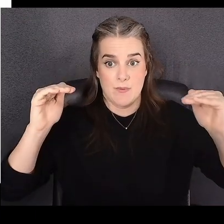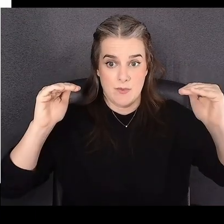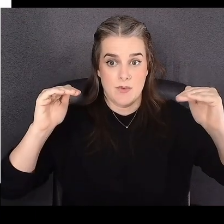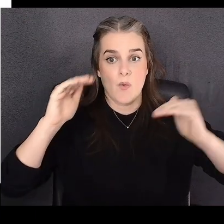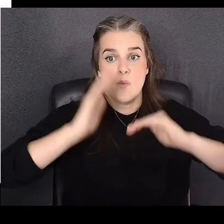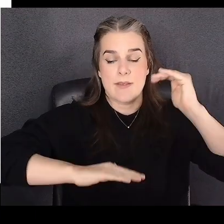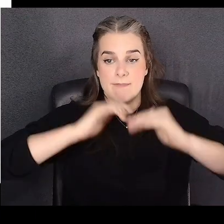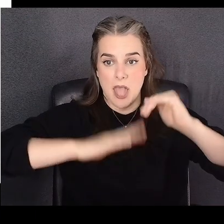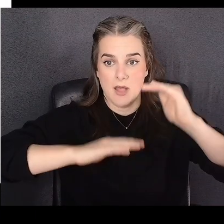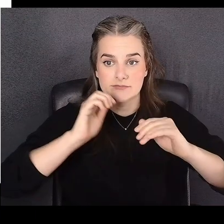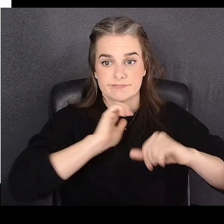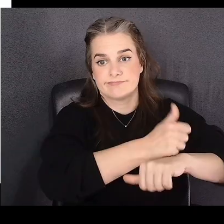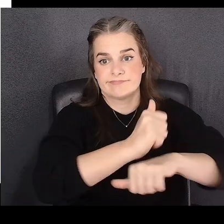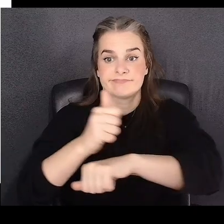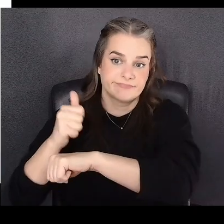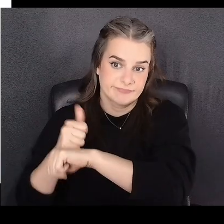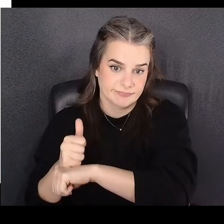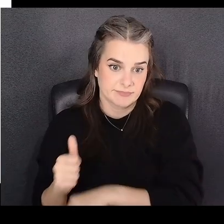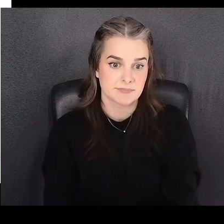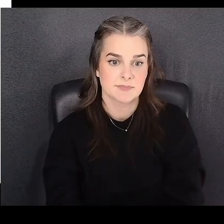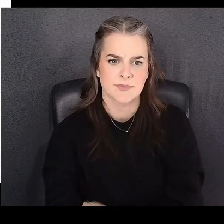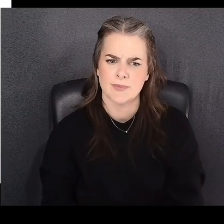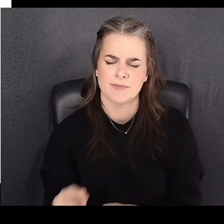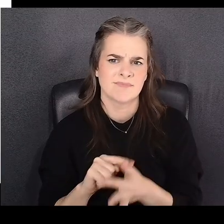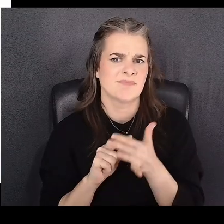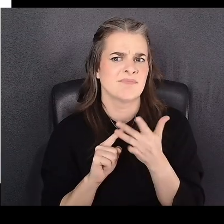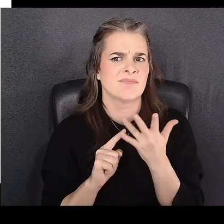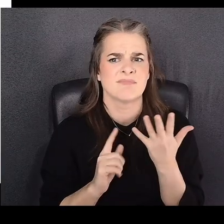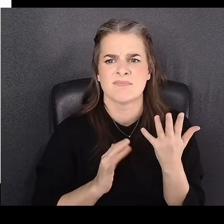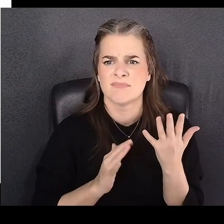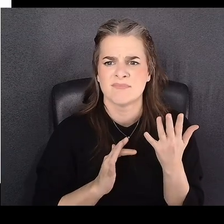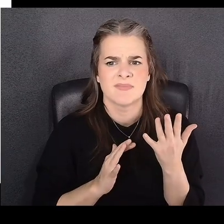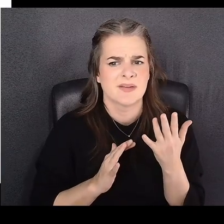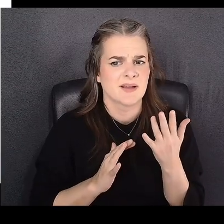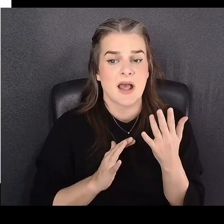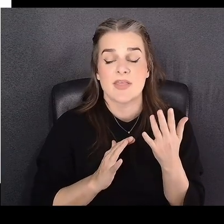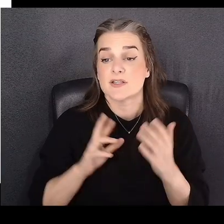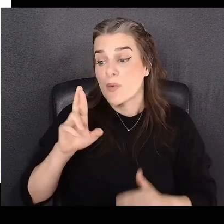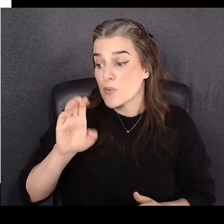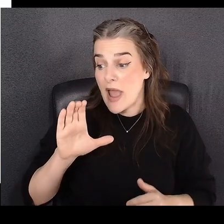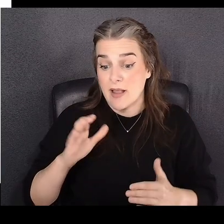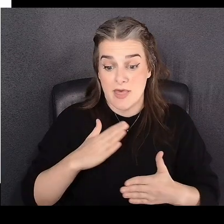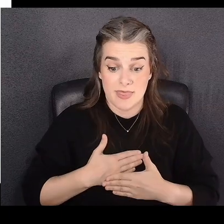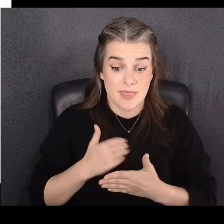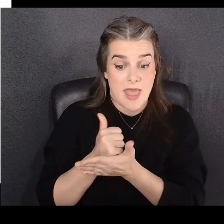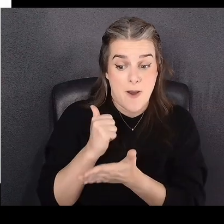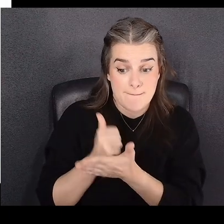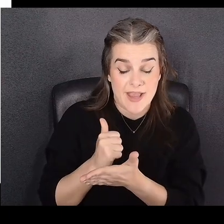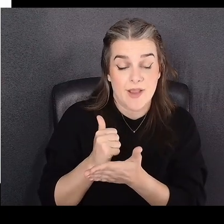There's actually a rec therapy-- horticulture therapy program. McGee does it really well as well.